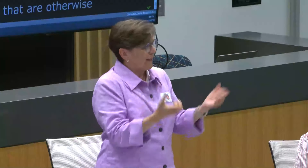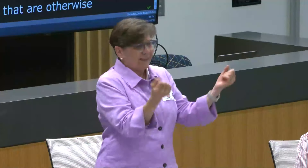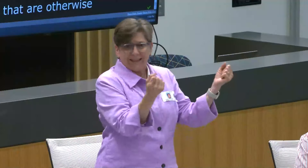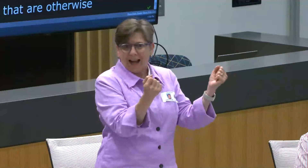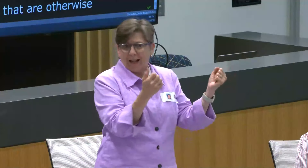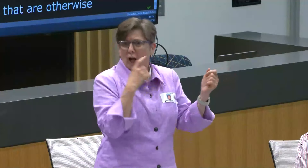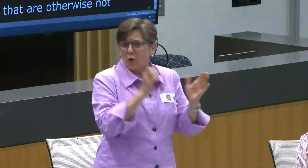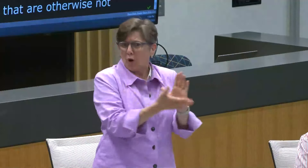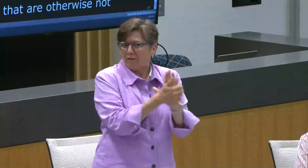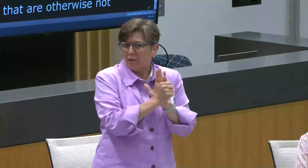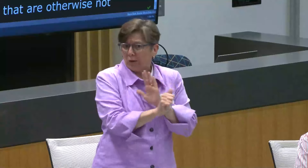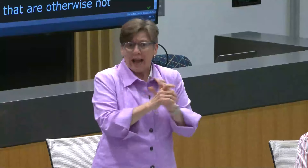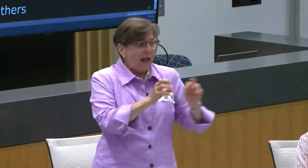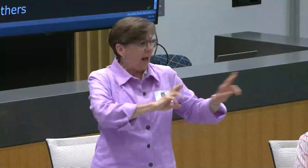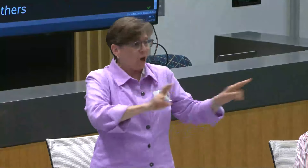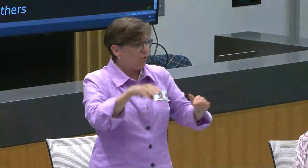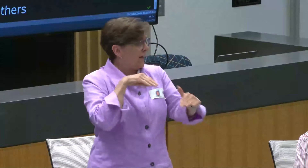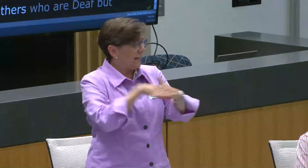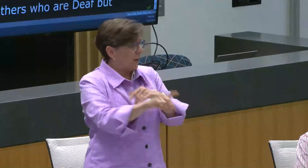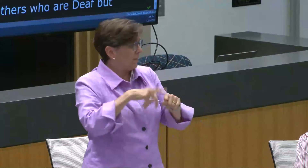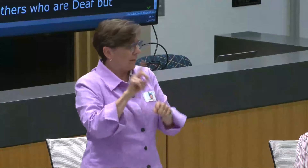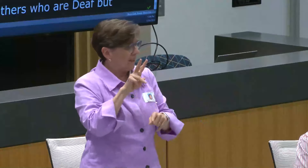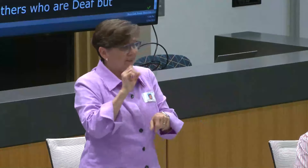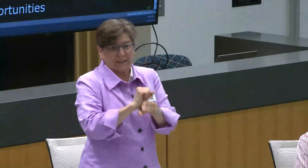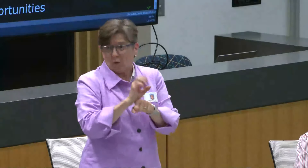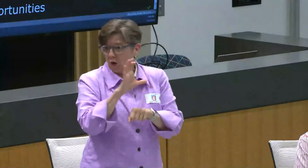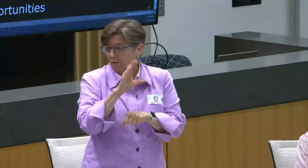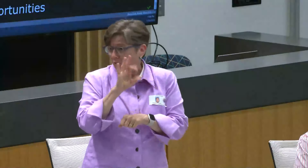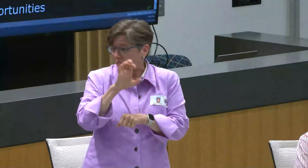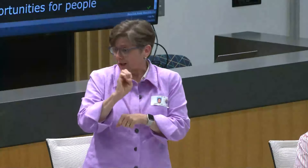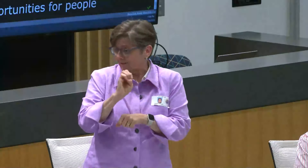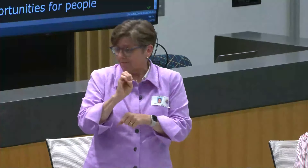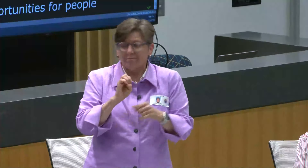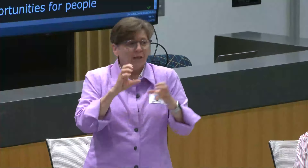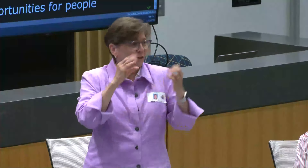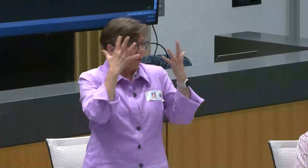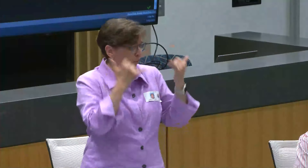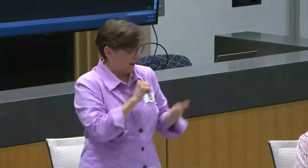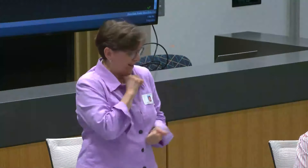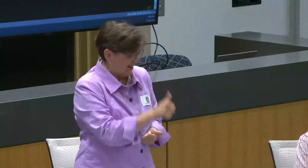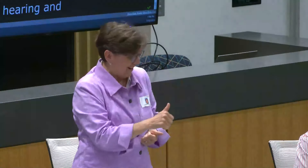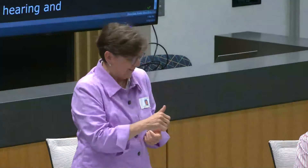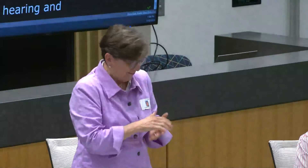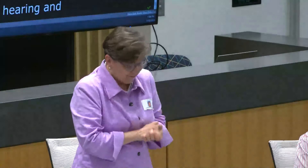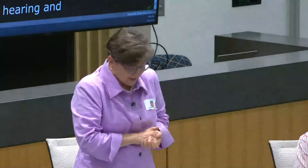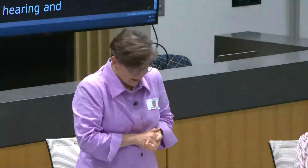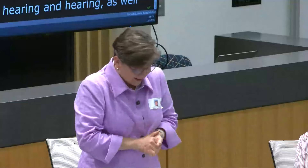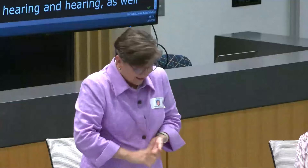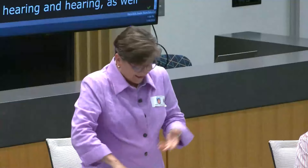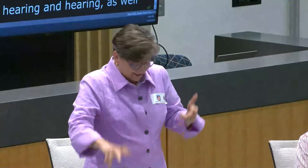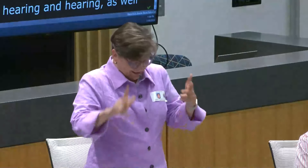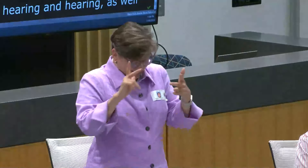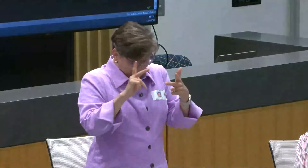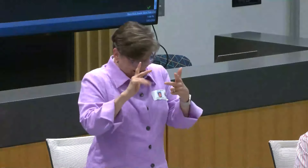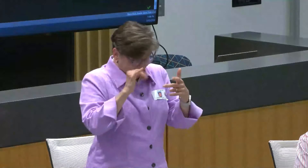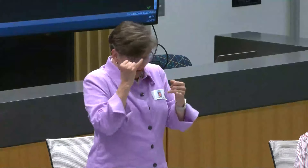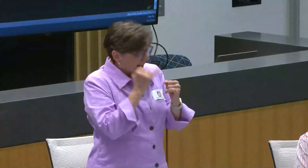ONCE AGAIN THIS IS AN ADDED SERVICE THAT OFFERS FURTHER CHOICES AND AGAIN REPRESENTS EMPLOYMENT OPPORTUNITIES THAT ARE OTHERWISE NOT AVAILABLE TO OTHERS WHO ARE